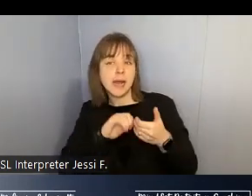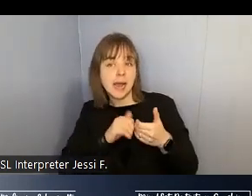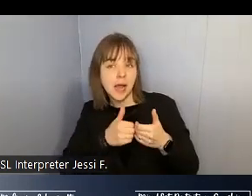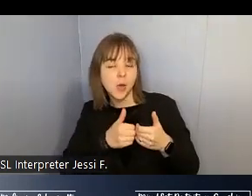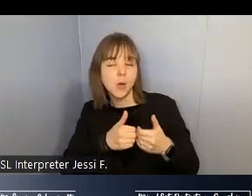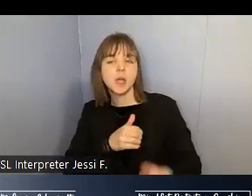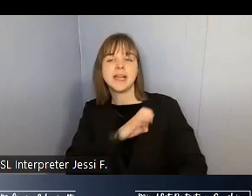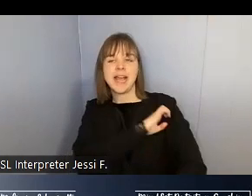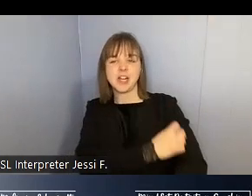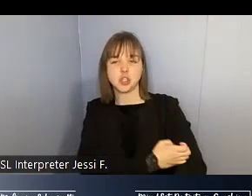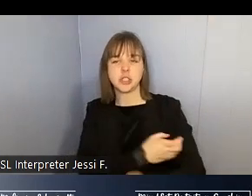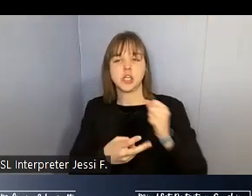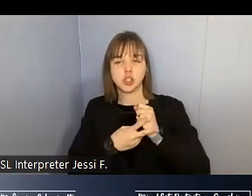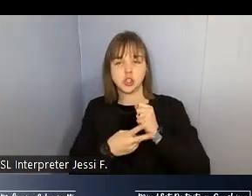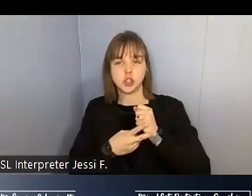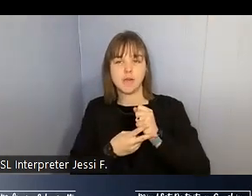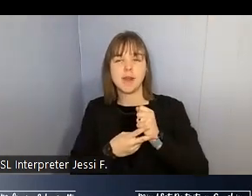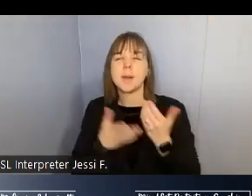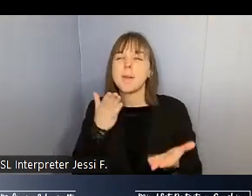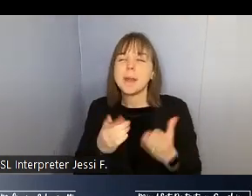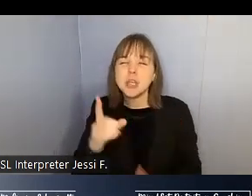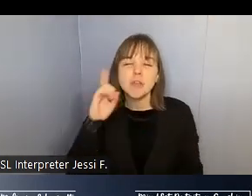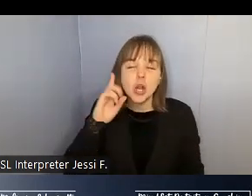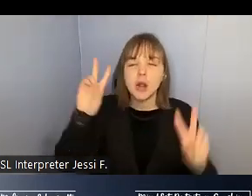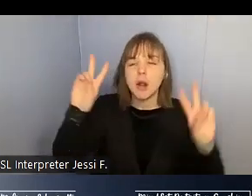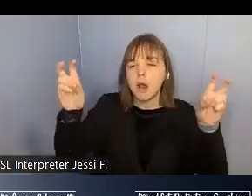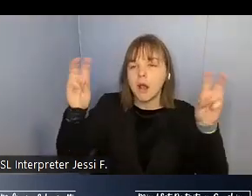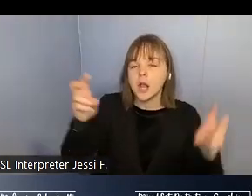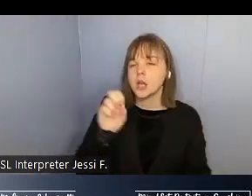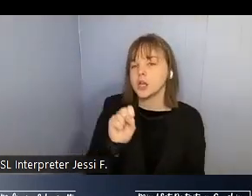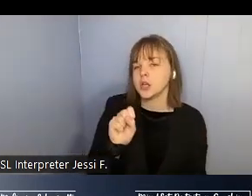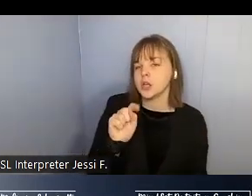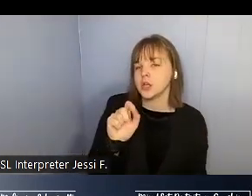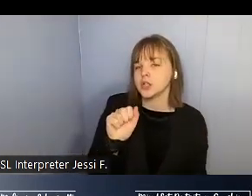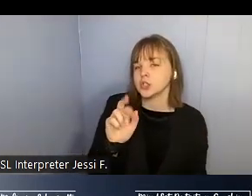It is conservation because your body is very thrifty. So we start to store extra calories as body fat,